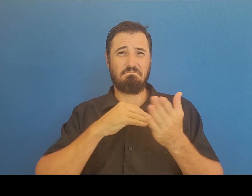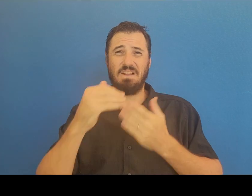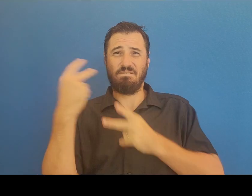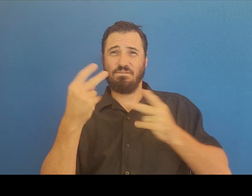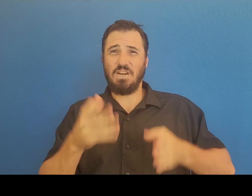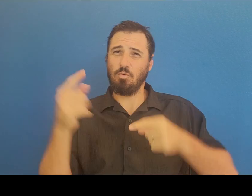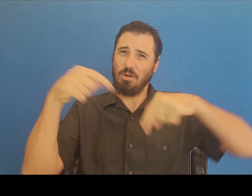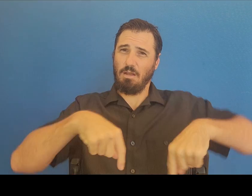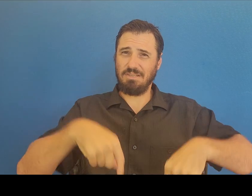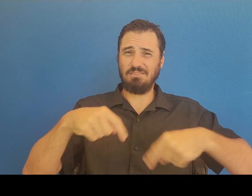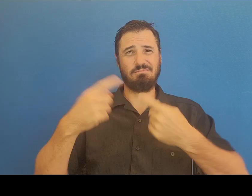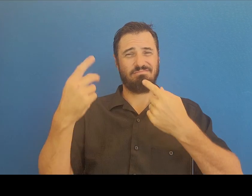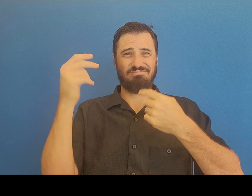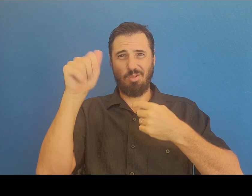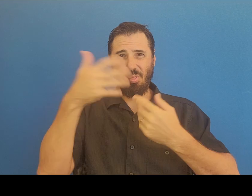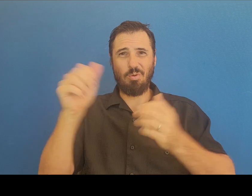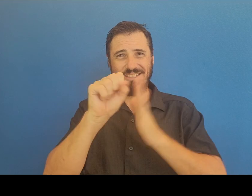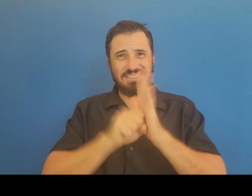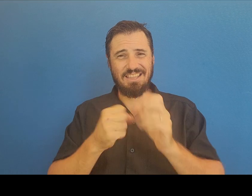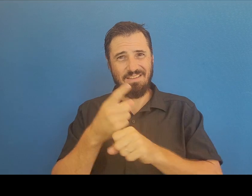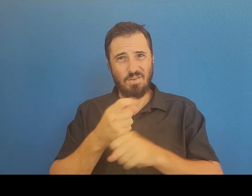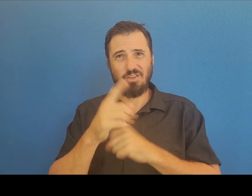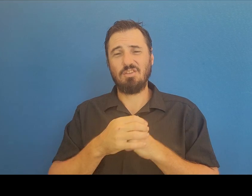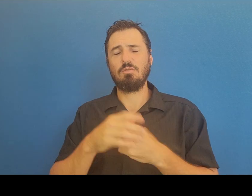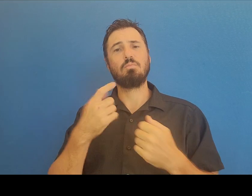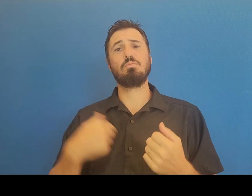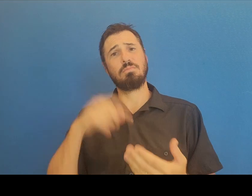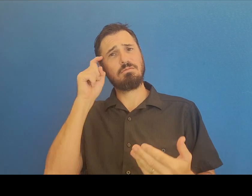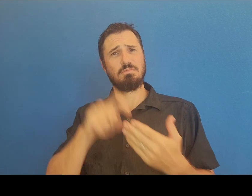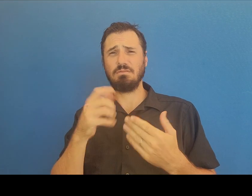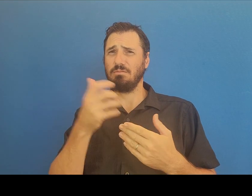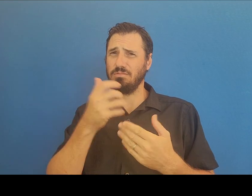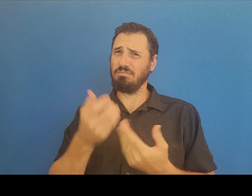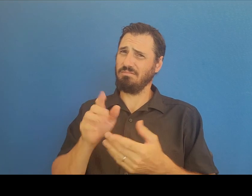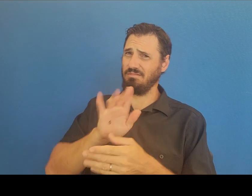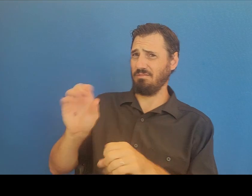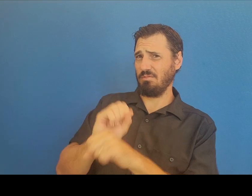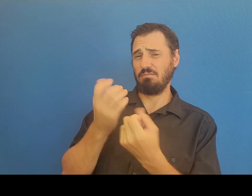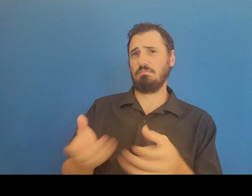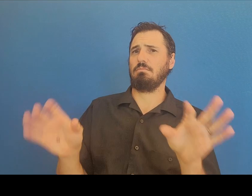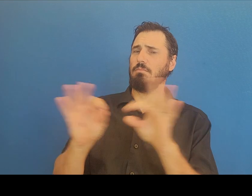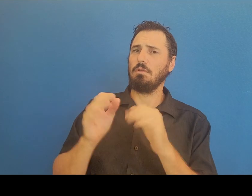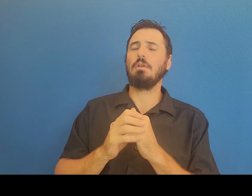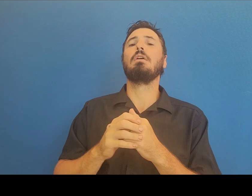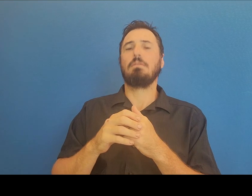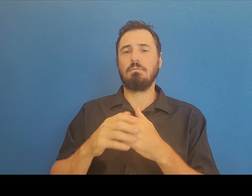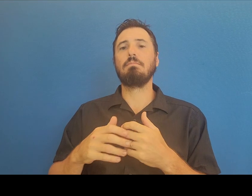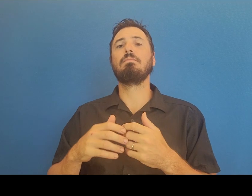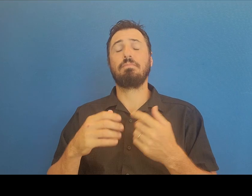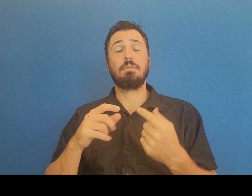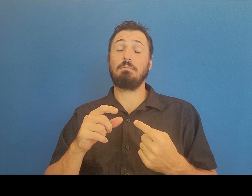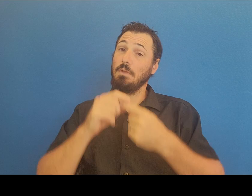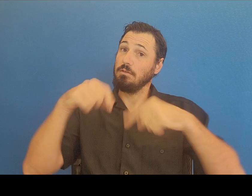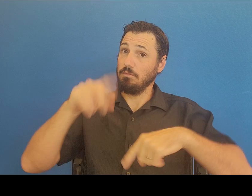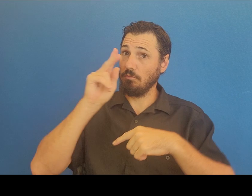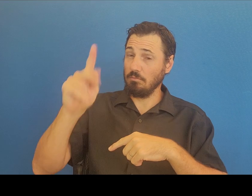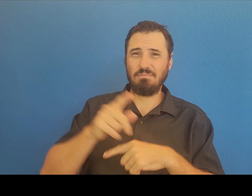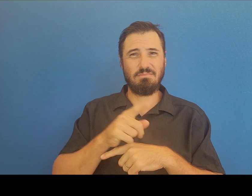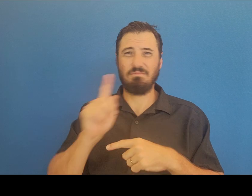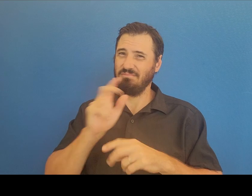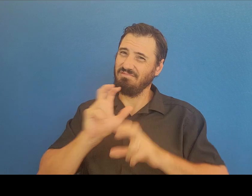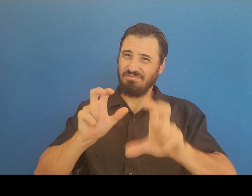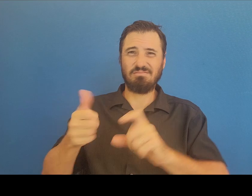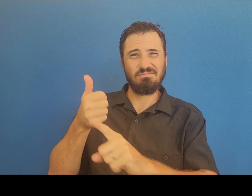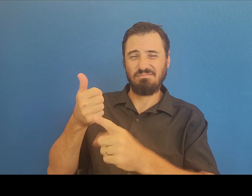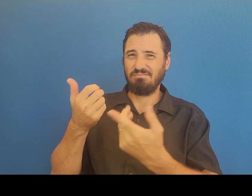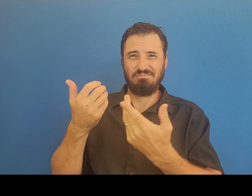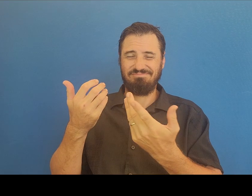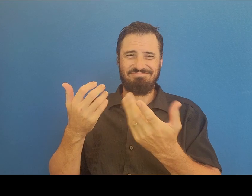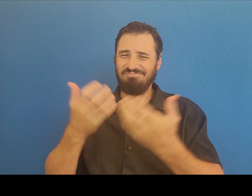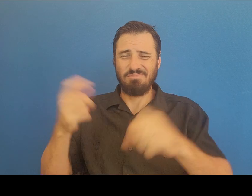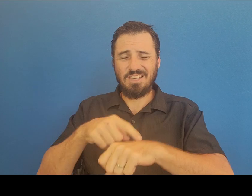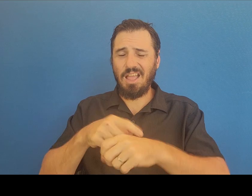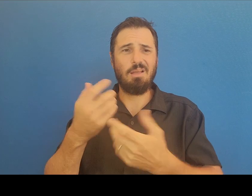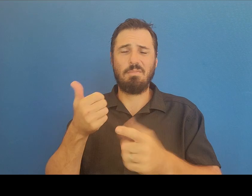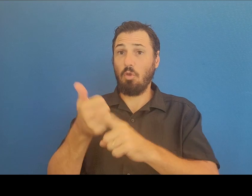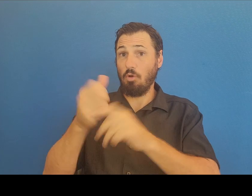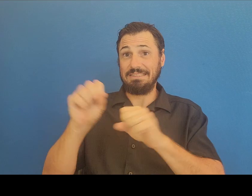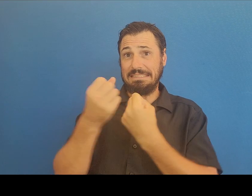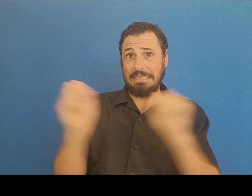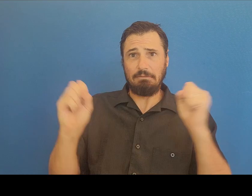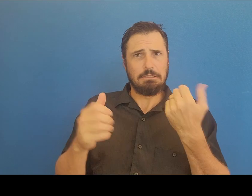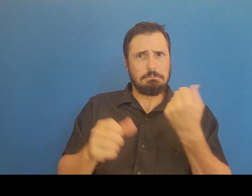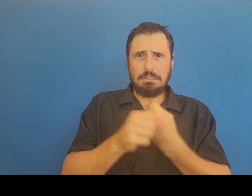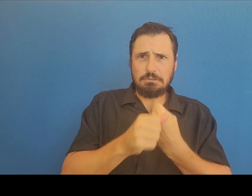millions of visitors who vacation in the Aloha State annually. We recognize the important work of our lifeguards, especially here on Kaua‘i, who put their safety on the line to protect others every